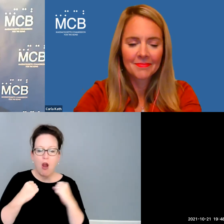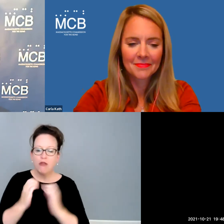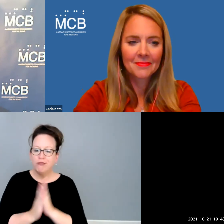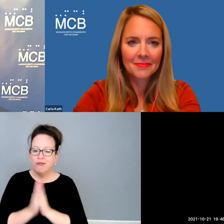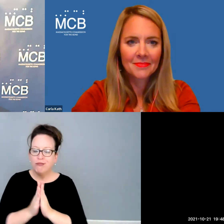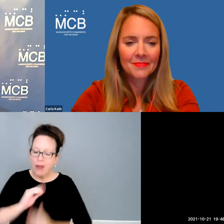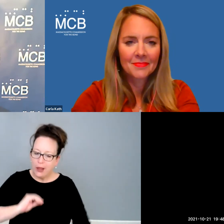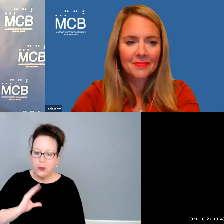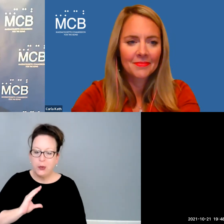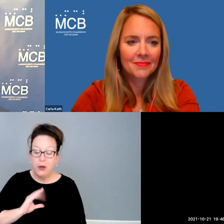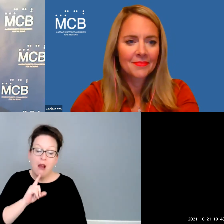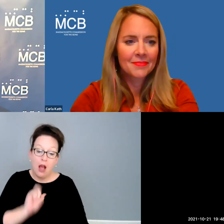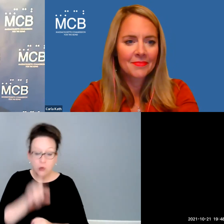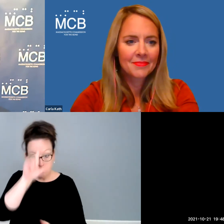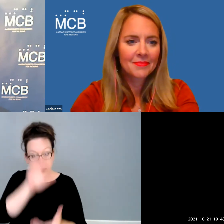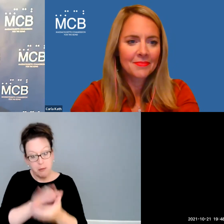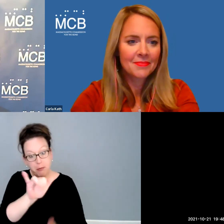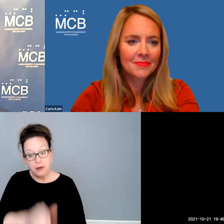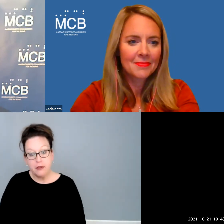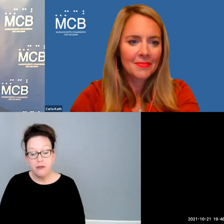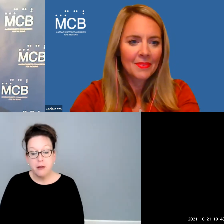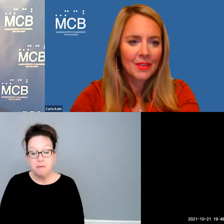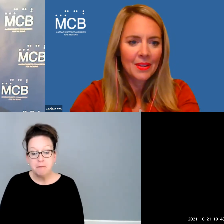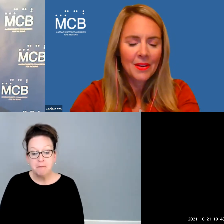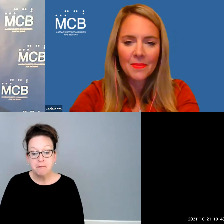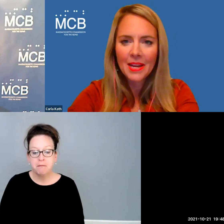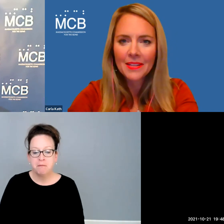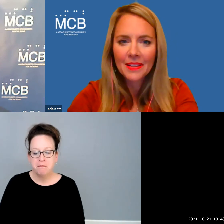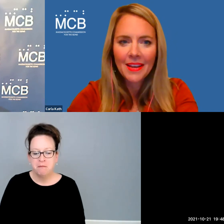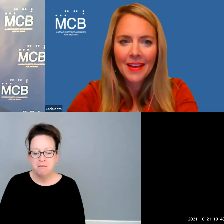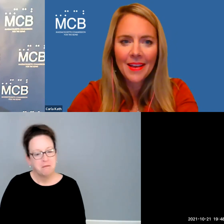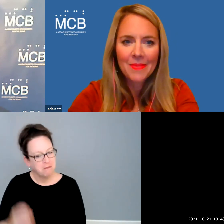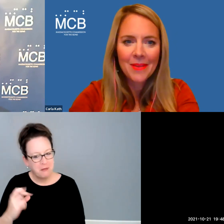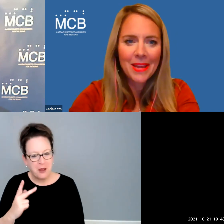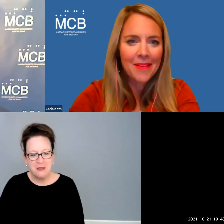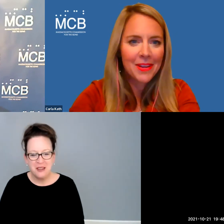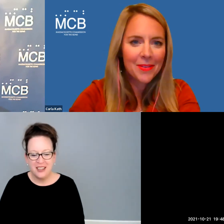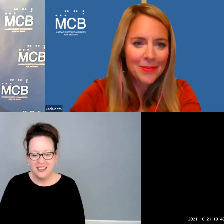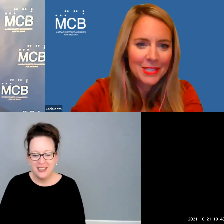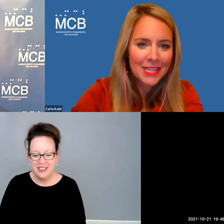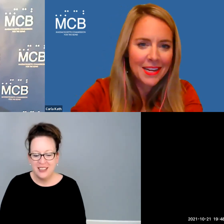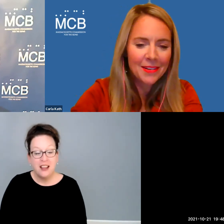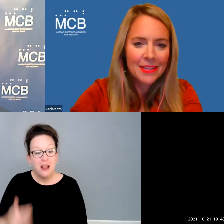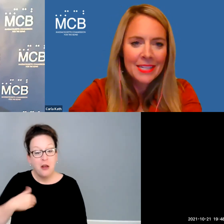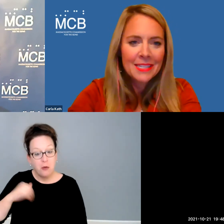I really do believe that. Carla Kath: All right and we have another question here.